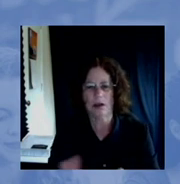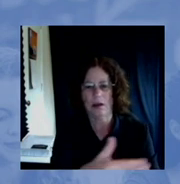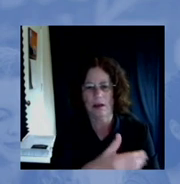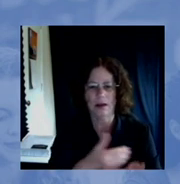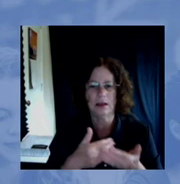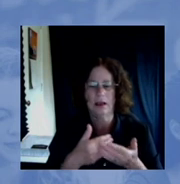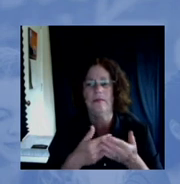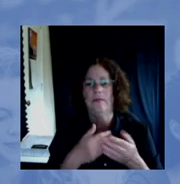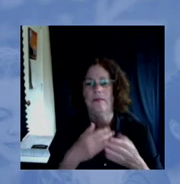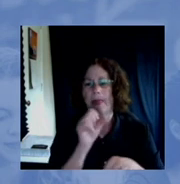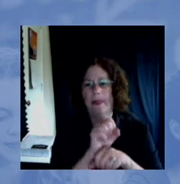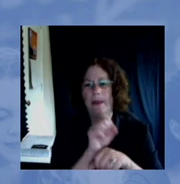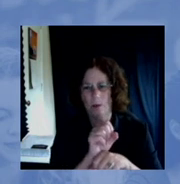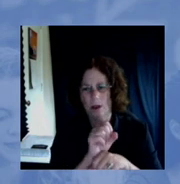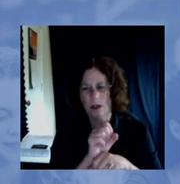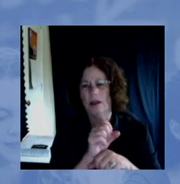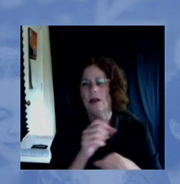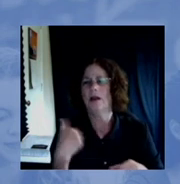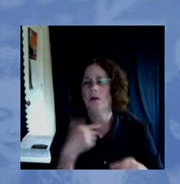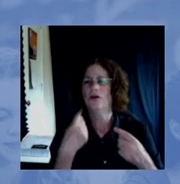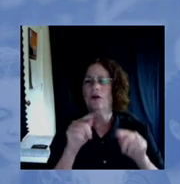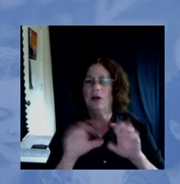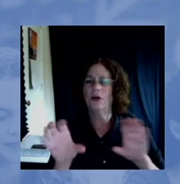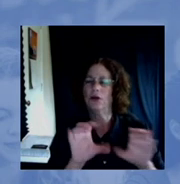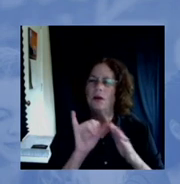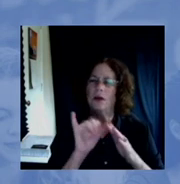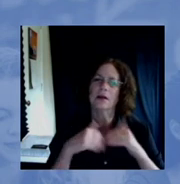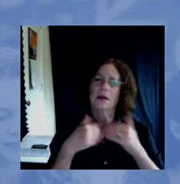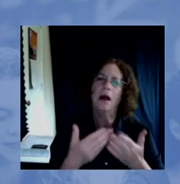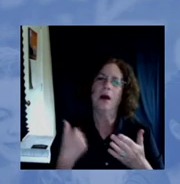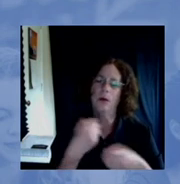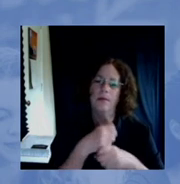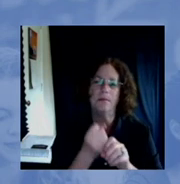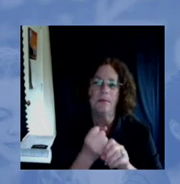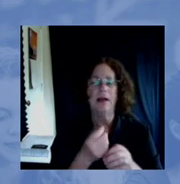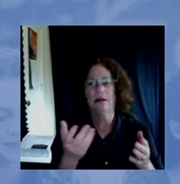WE'RE TRYING TO DO IS REALLY THE WAY WE MAKE THE SAUSAGE. THANK YOU. UNFORTUNATELY WE HAVE TWO MINUTES LEFT.